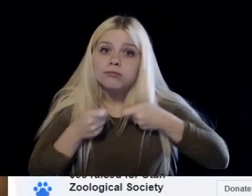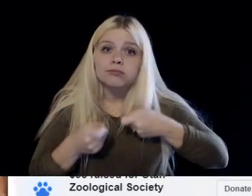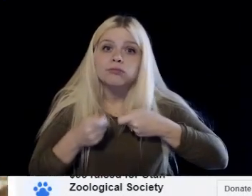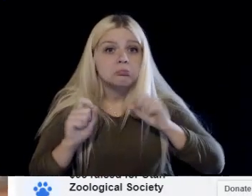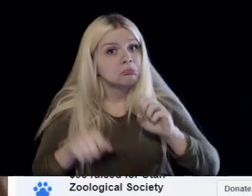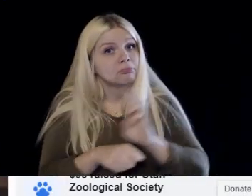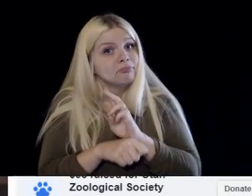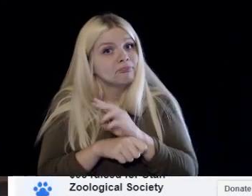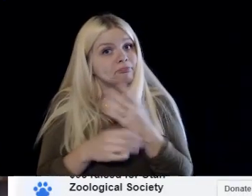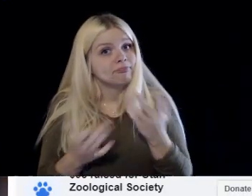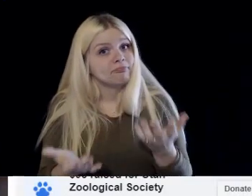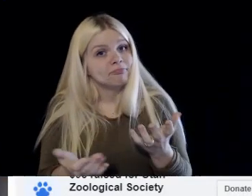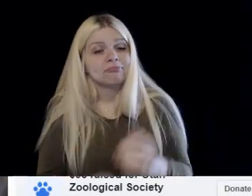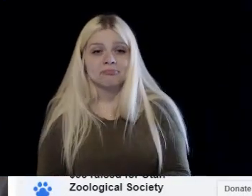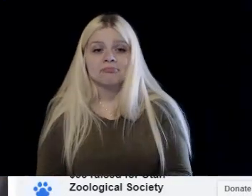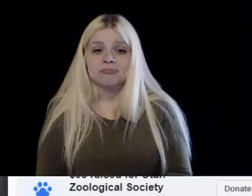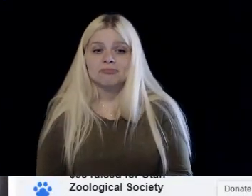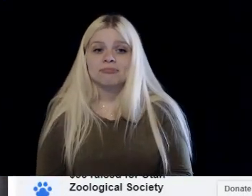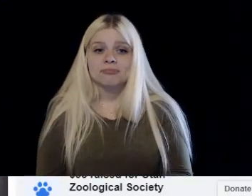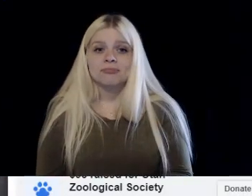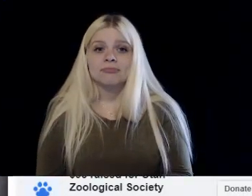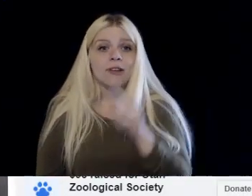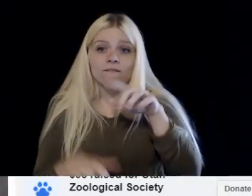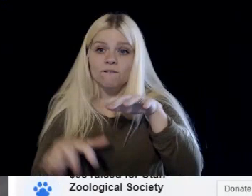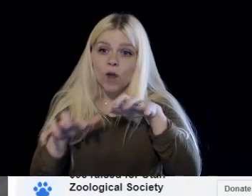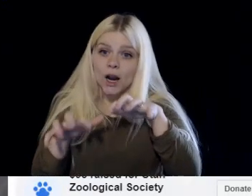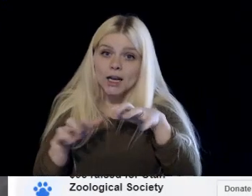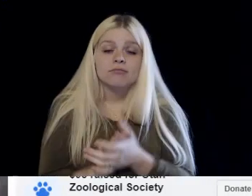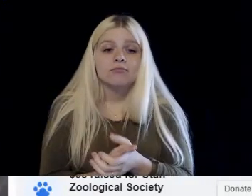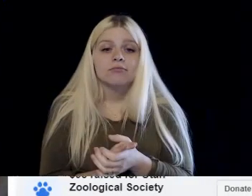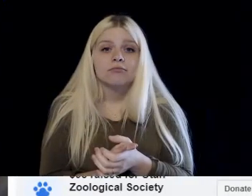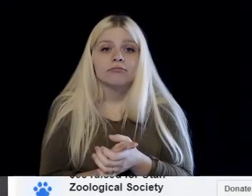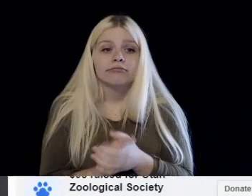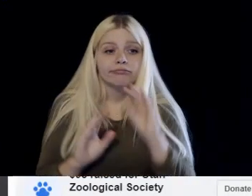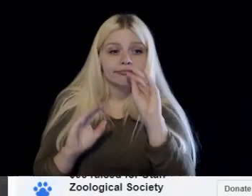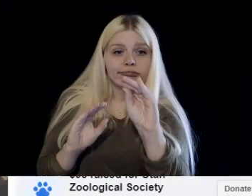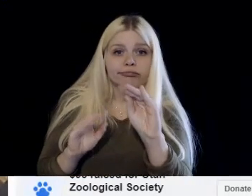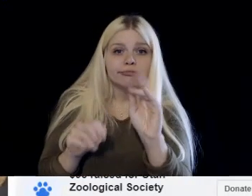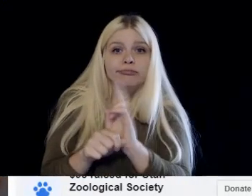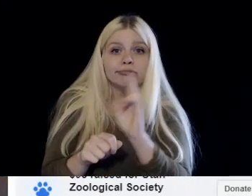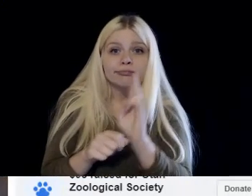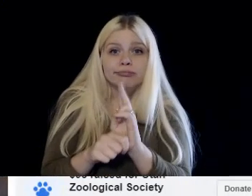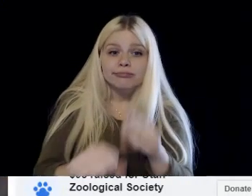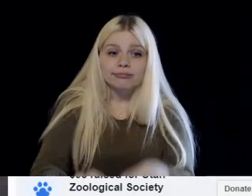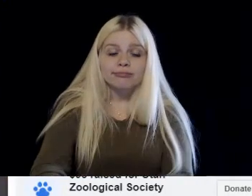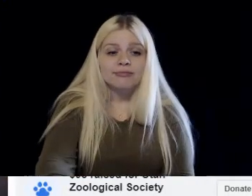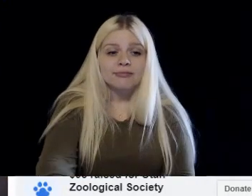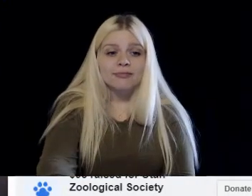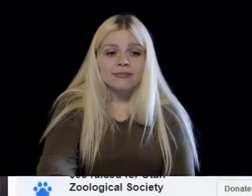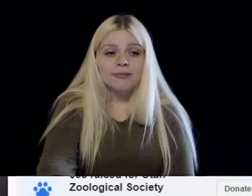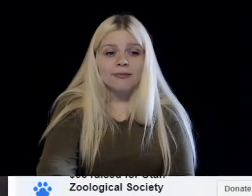Michelle: So that's something also that you can freeze, and give these. Erica: So you guys, these are fish-sickles for the seals and sea lions. Don't go anywhere